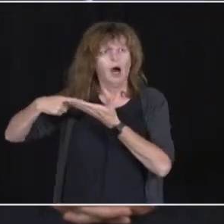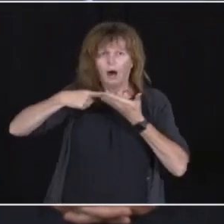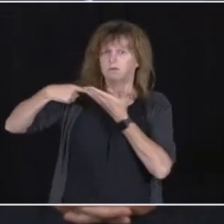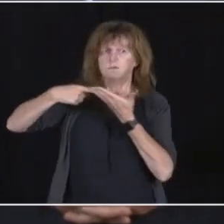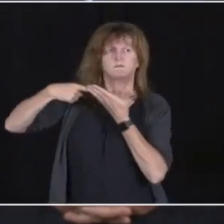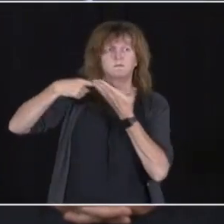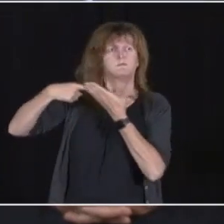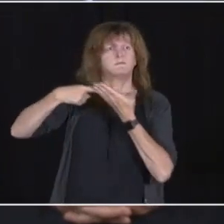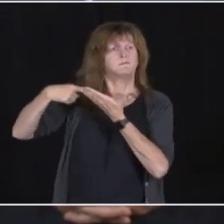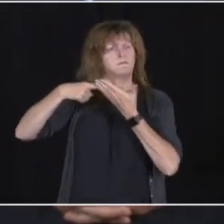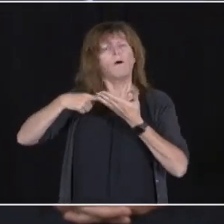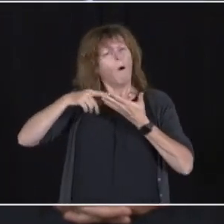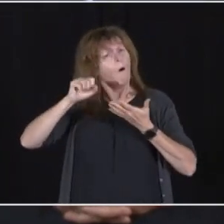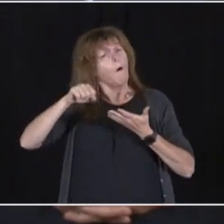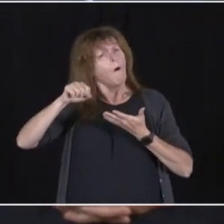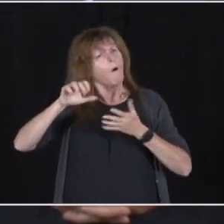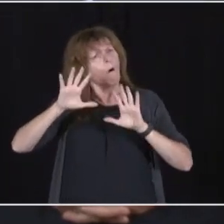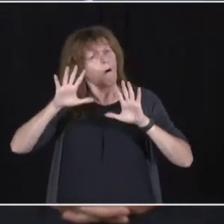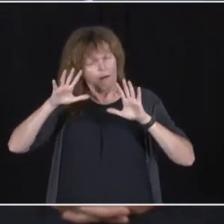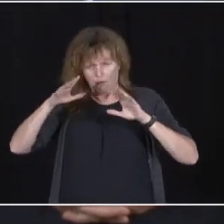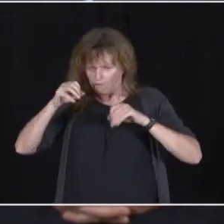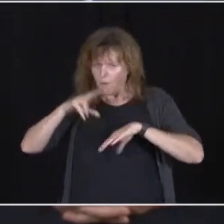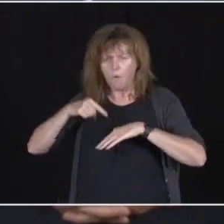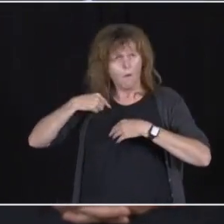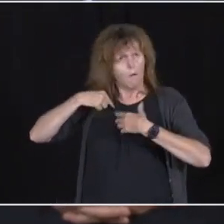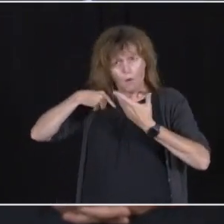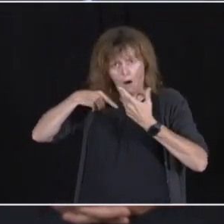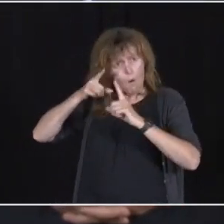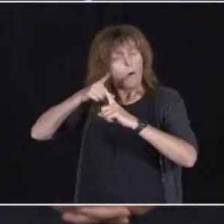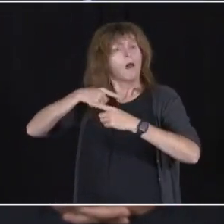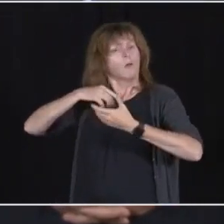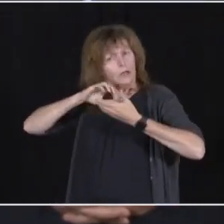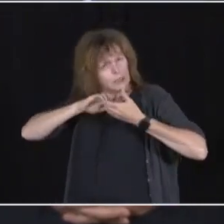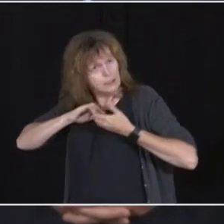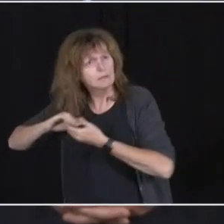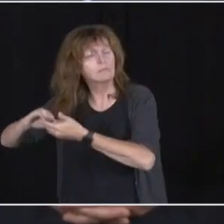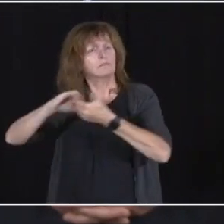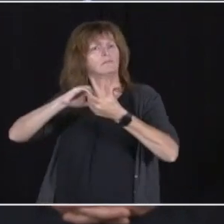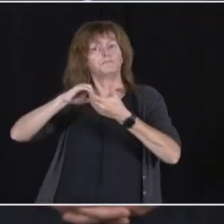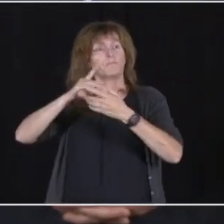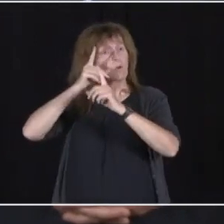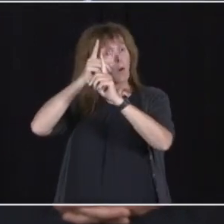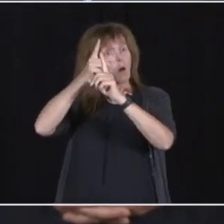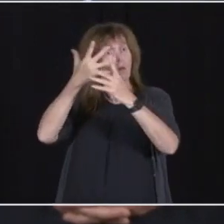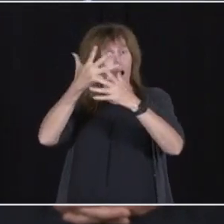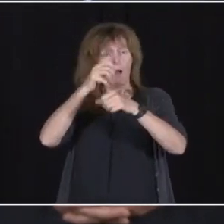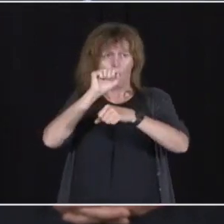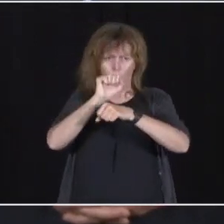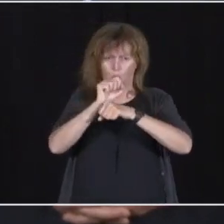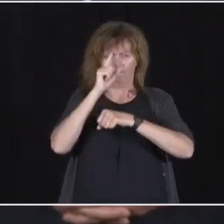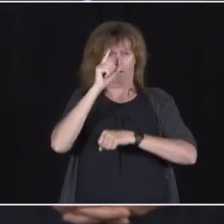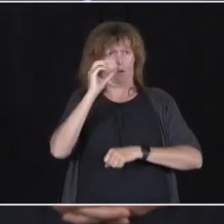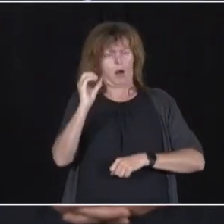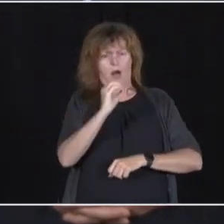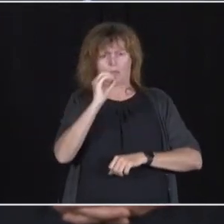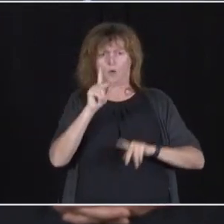some good comments, some good heated discussions. But at the end of the day, you cannot United. This is about working for the people.